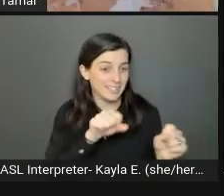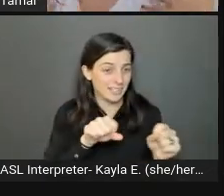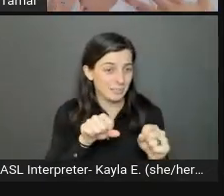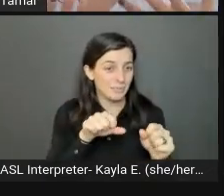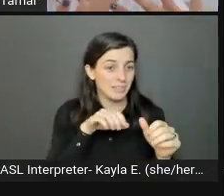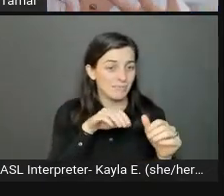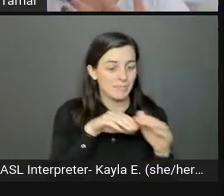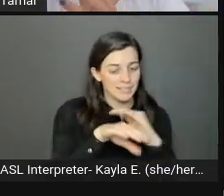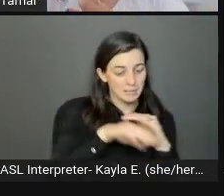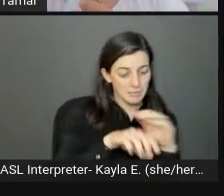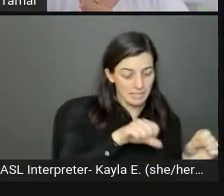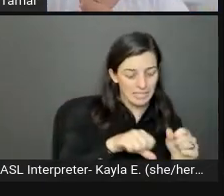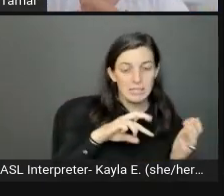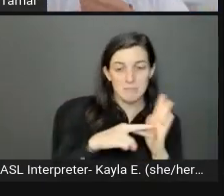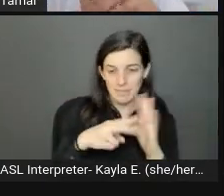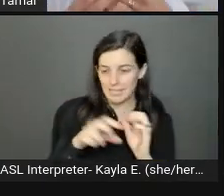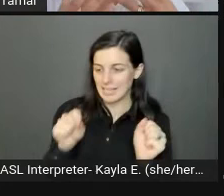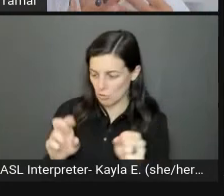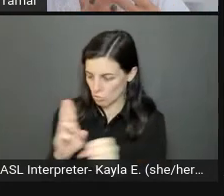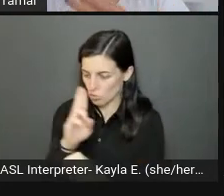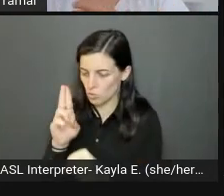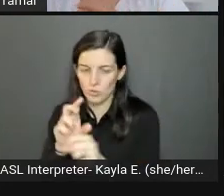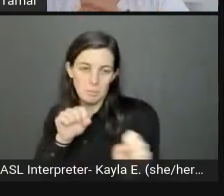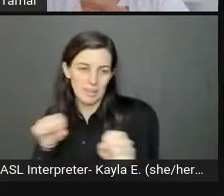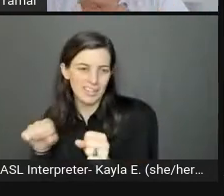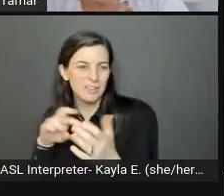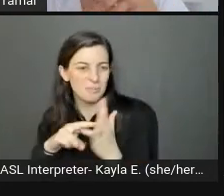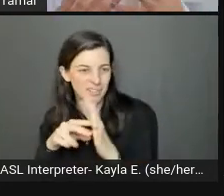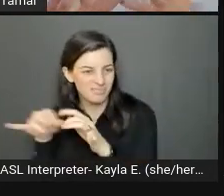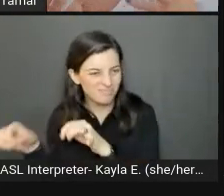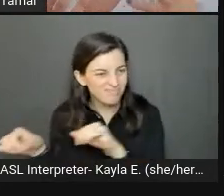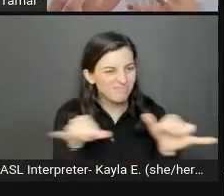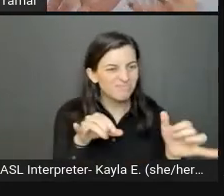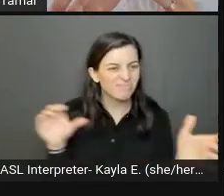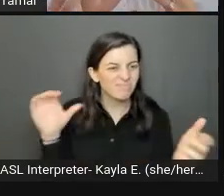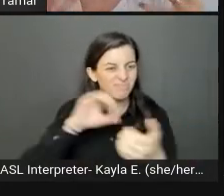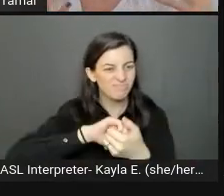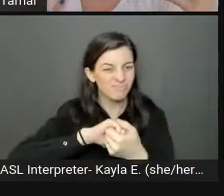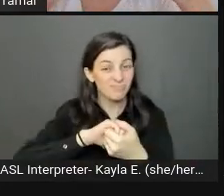Doing this on a continuous basis is only going to ensure